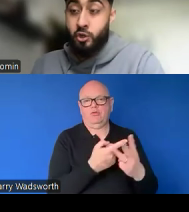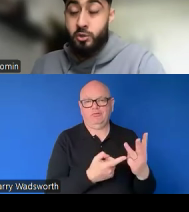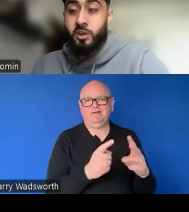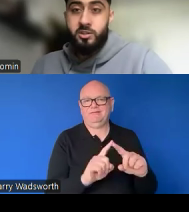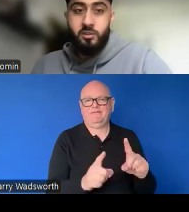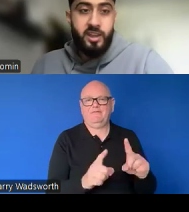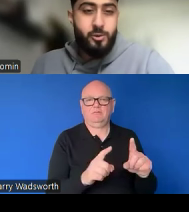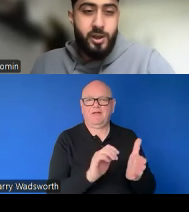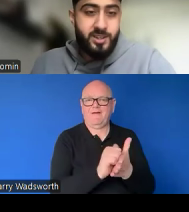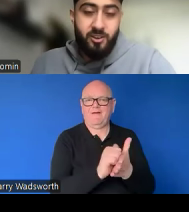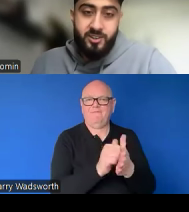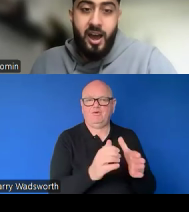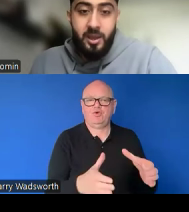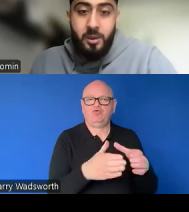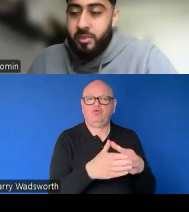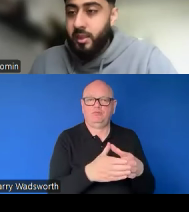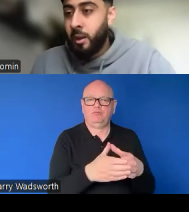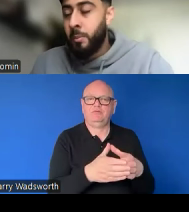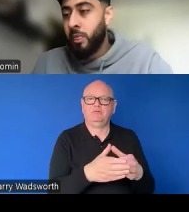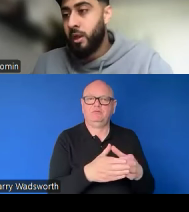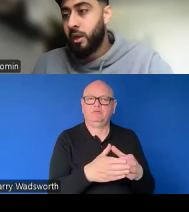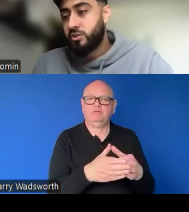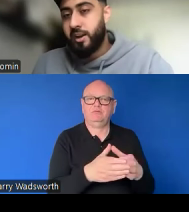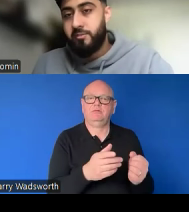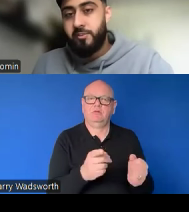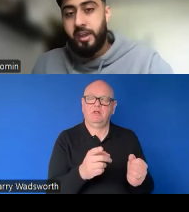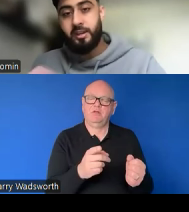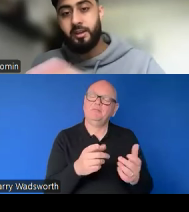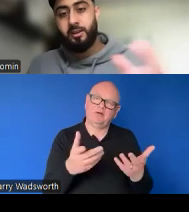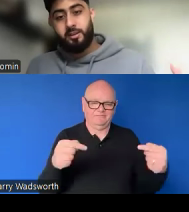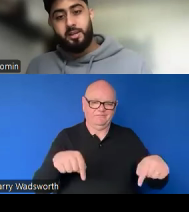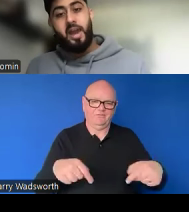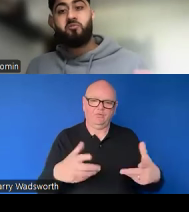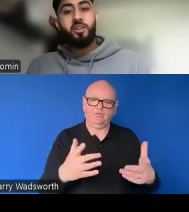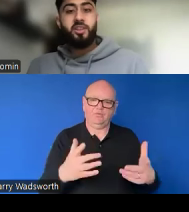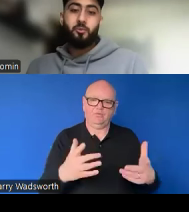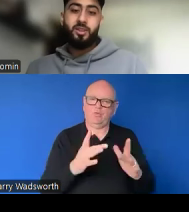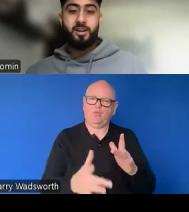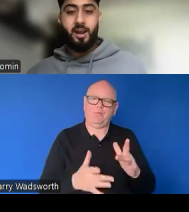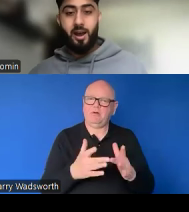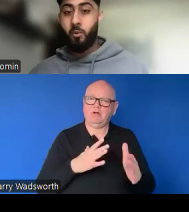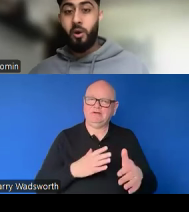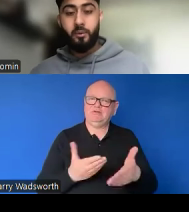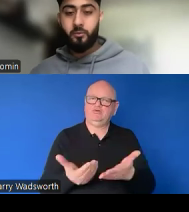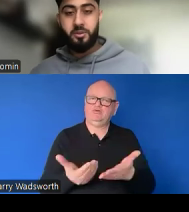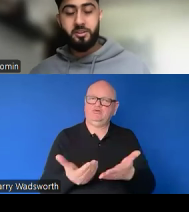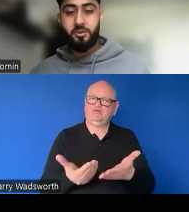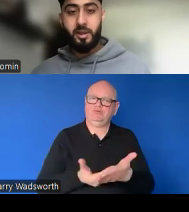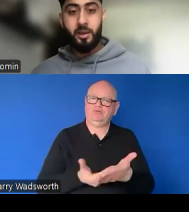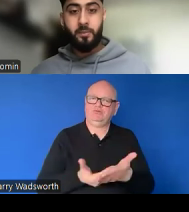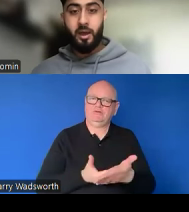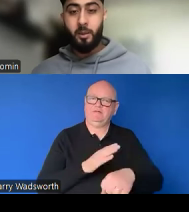Just because of the interest of time, I'm trying to fit in everything within an hour with a Q&A.